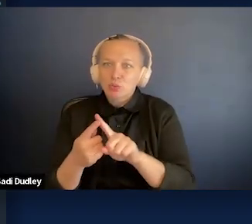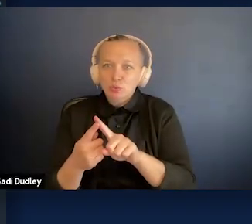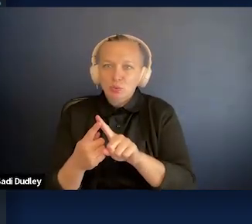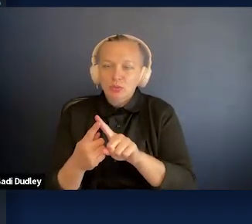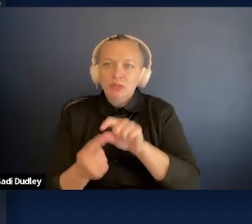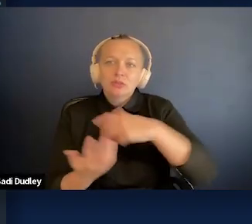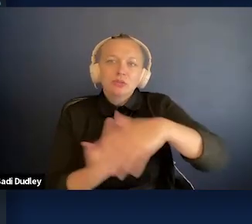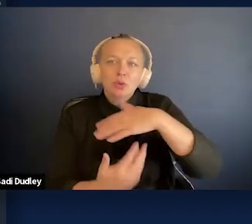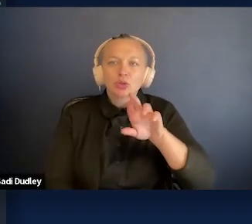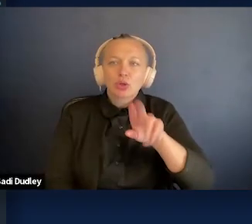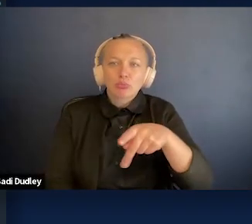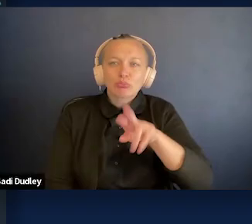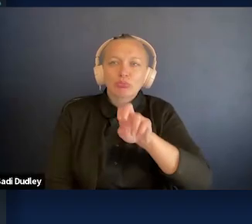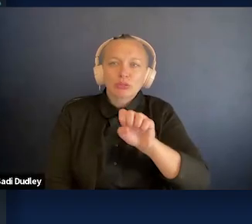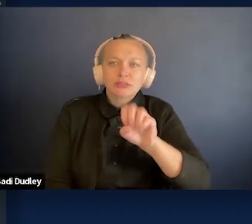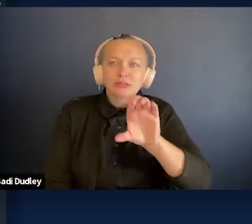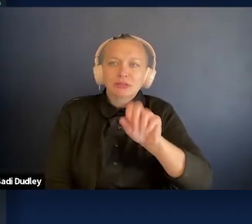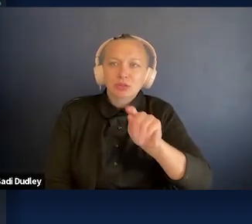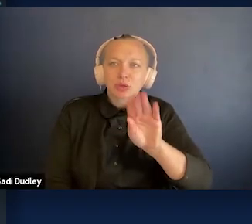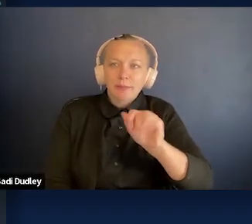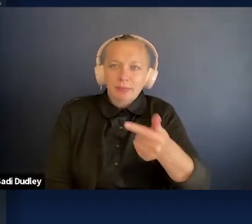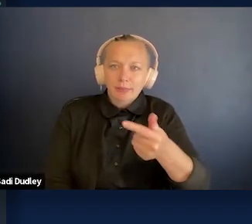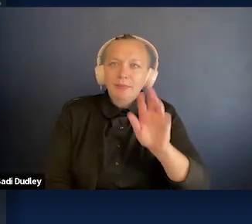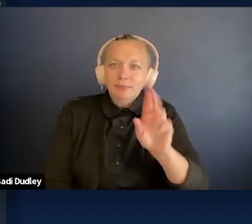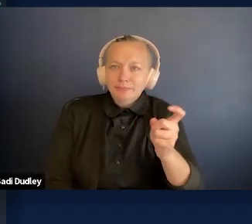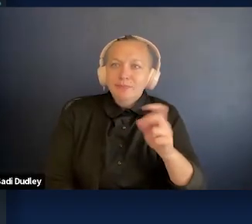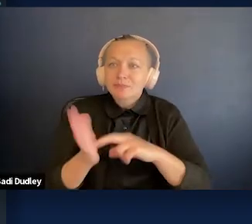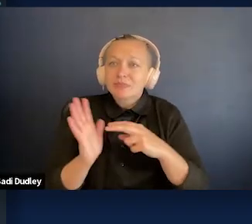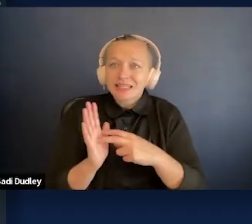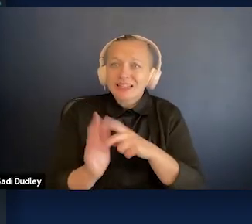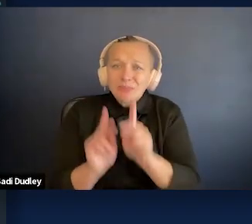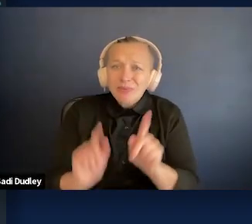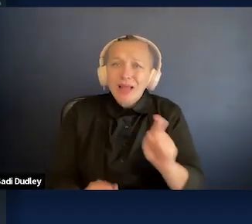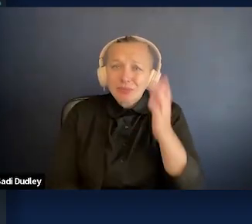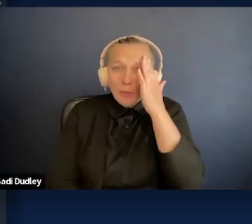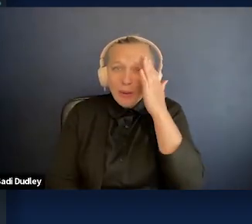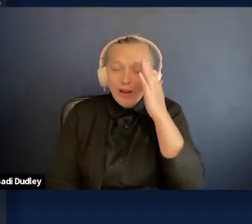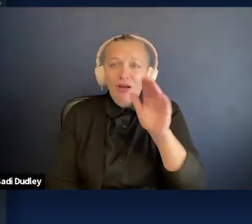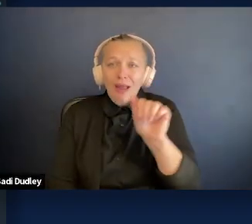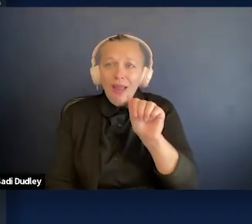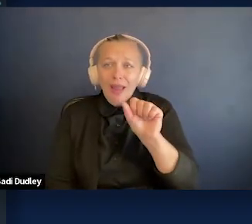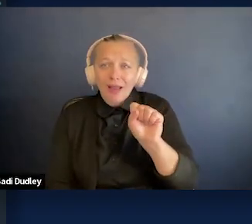Um, and so, again, it's important that people are aware of ASF as a local community resource for maintaining physical and social well-being.